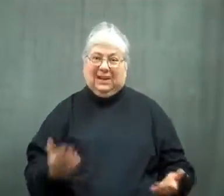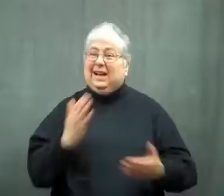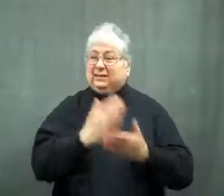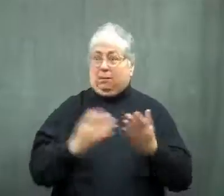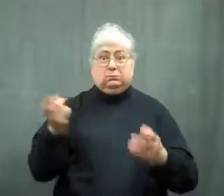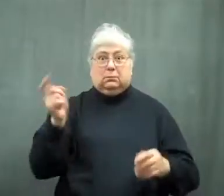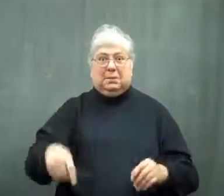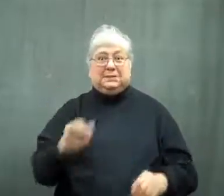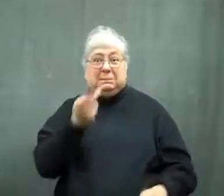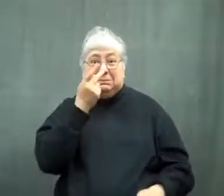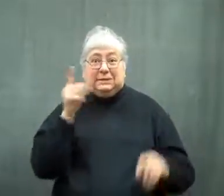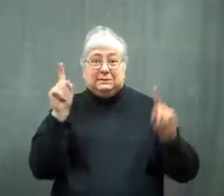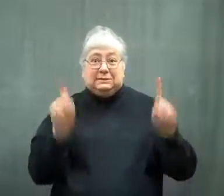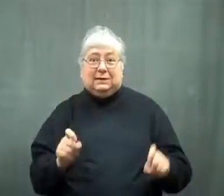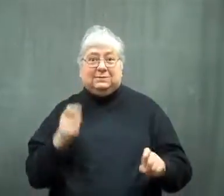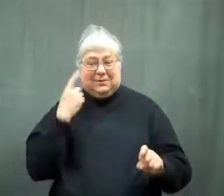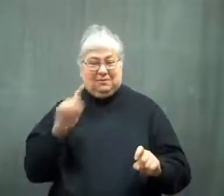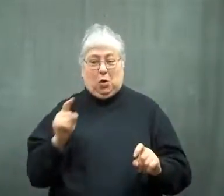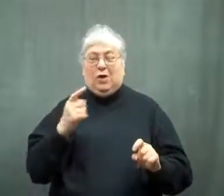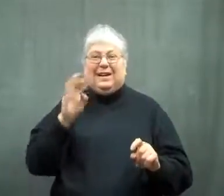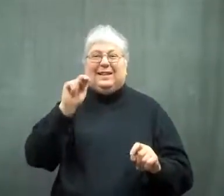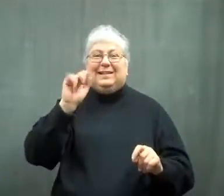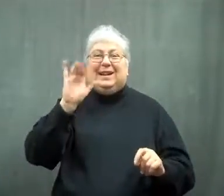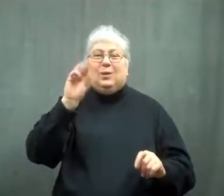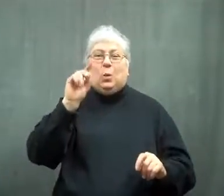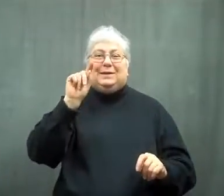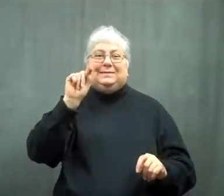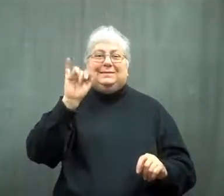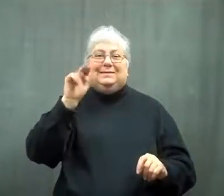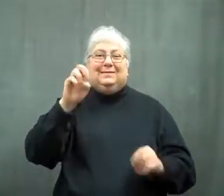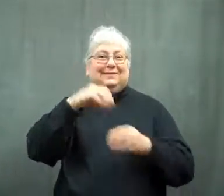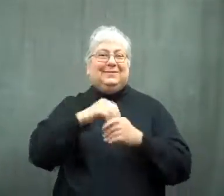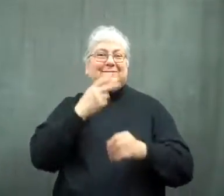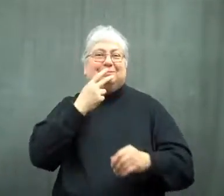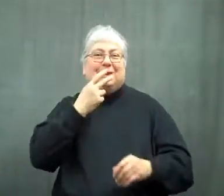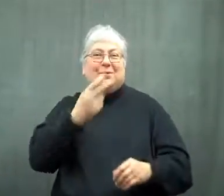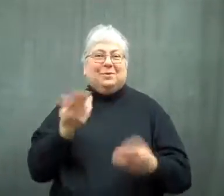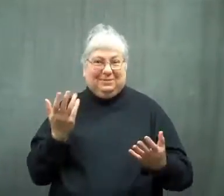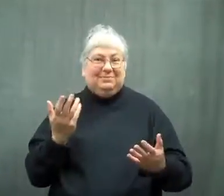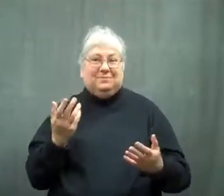Some require a urine test to detect nicotine from smoking.